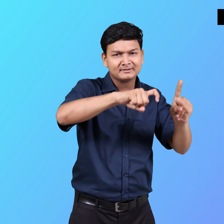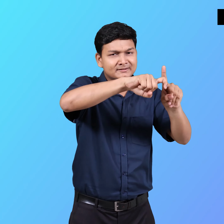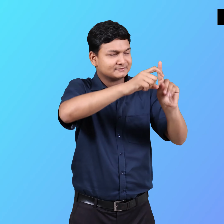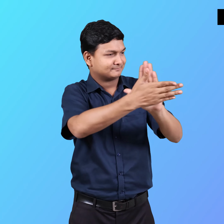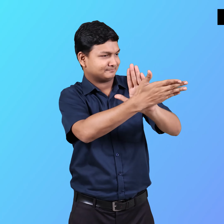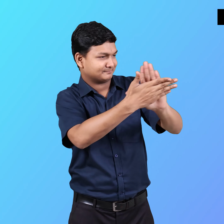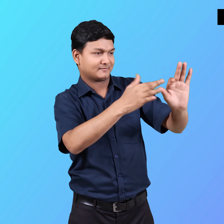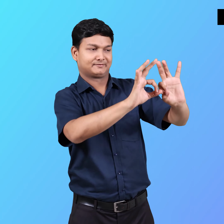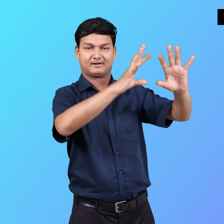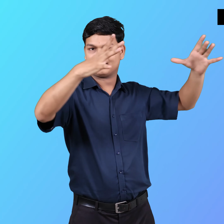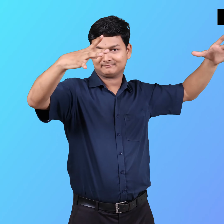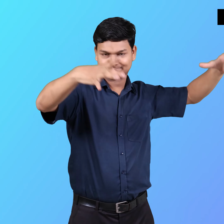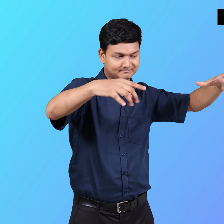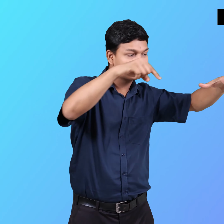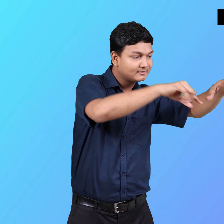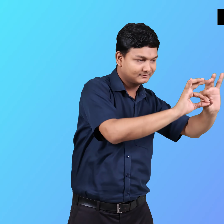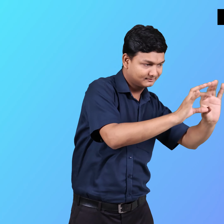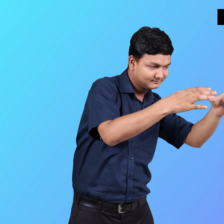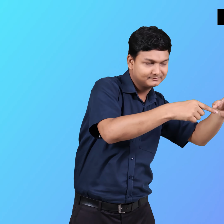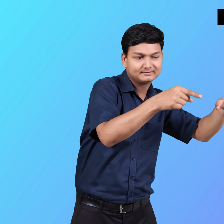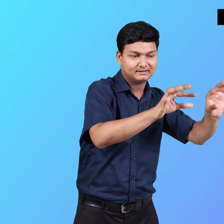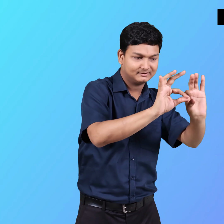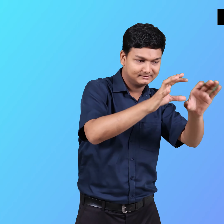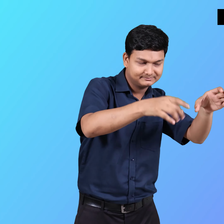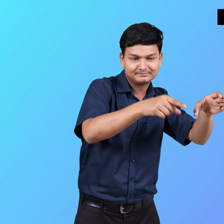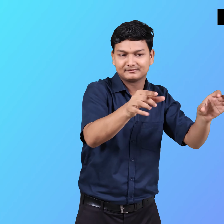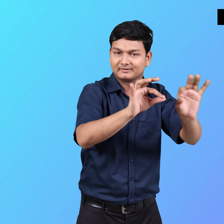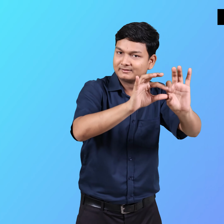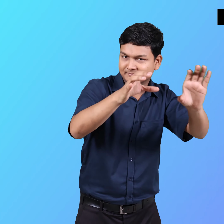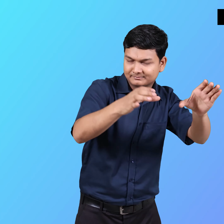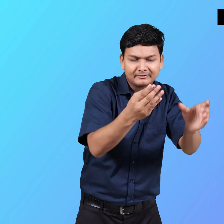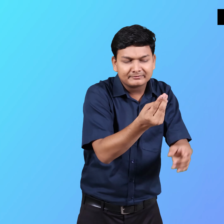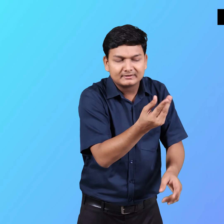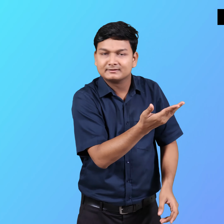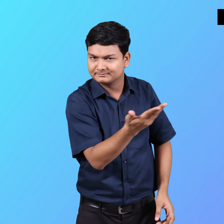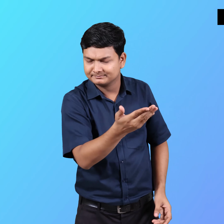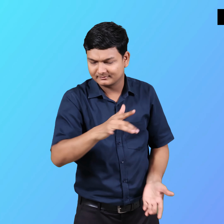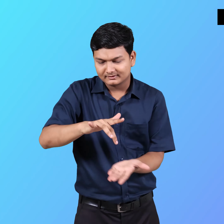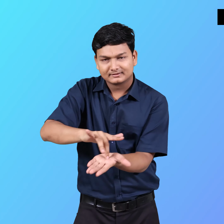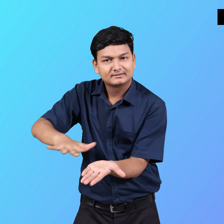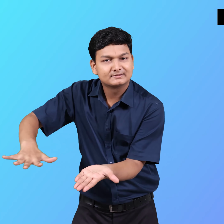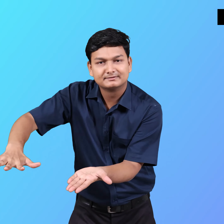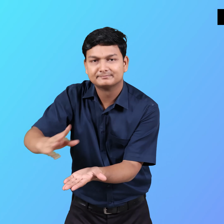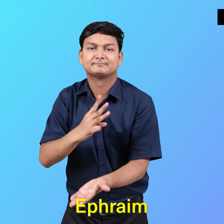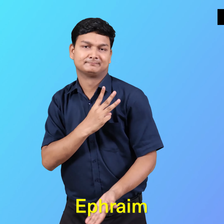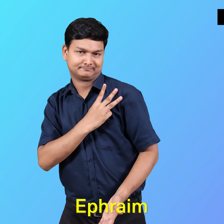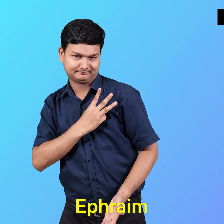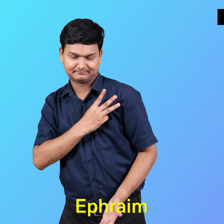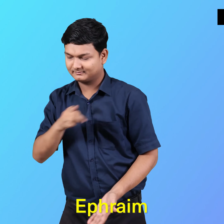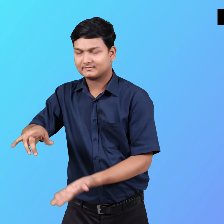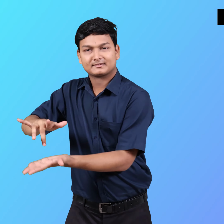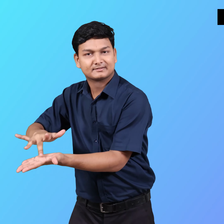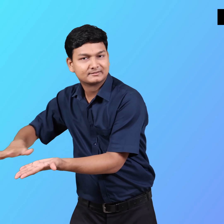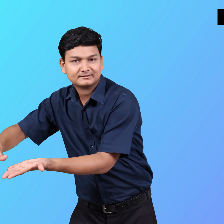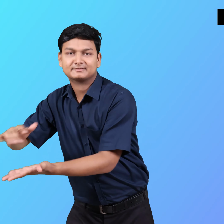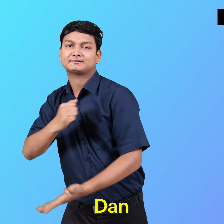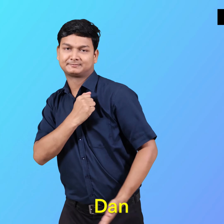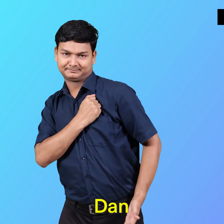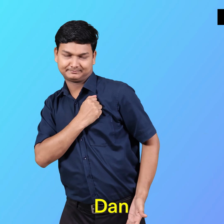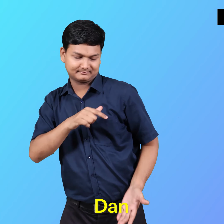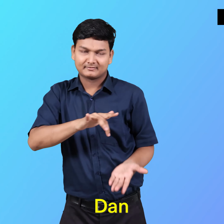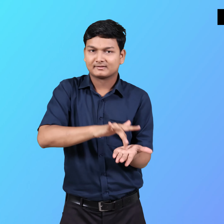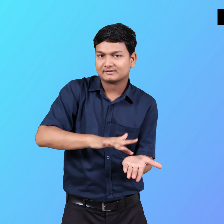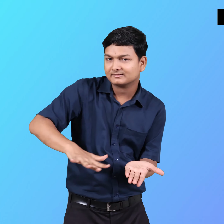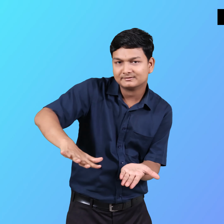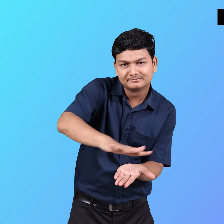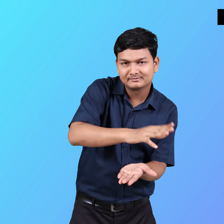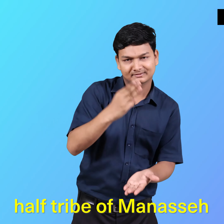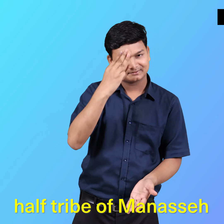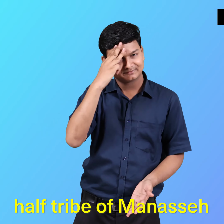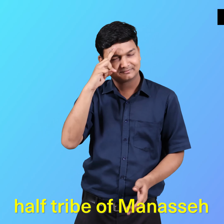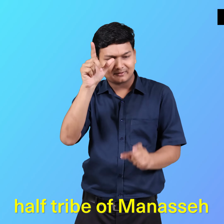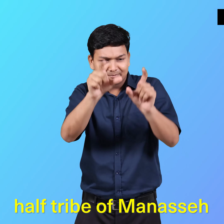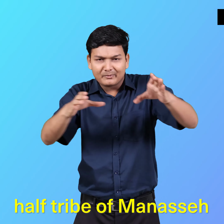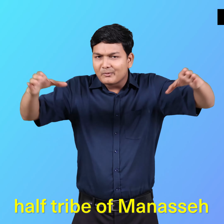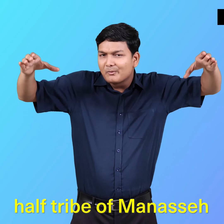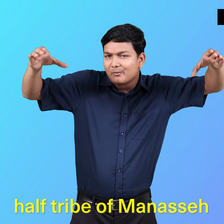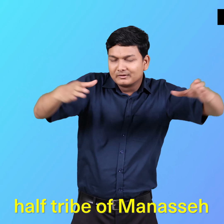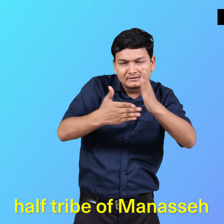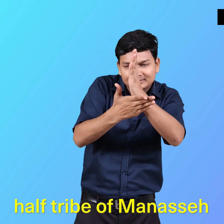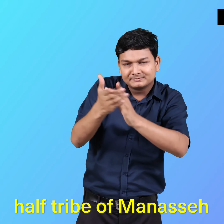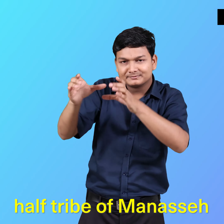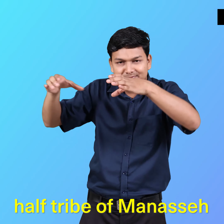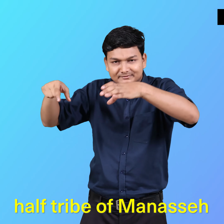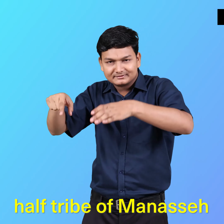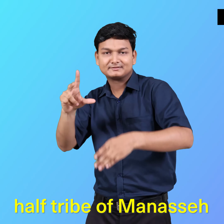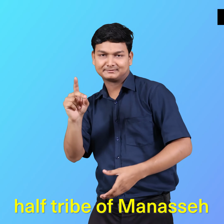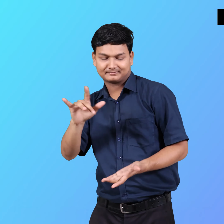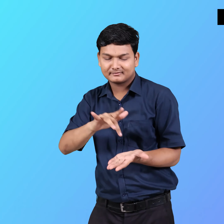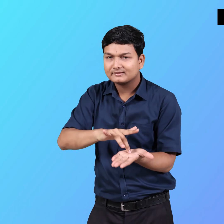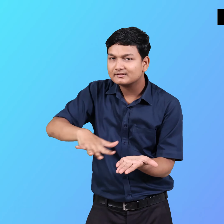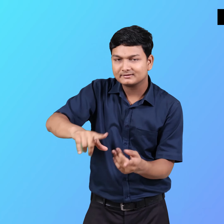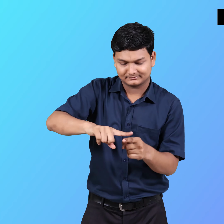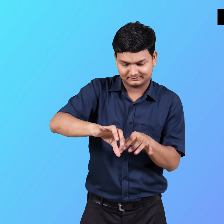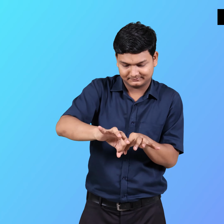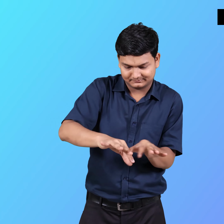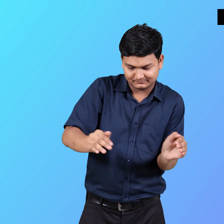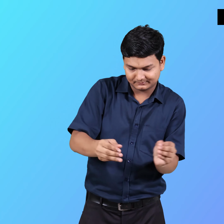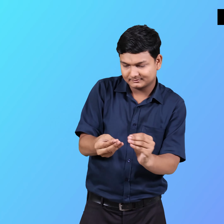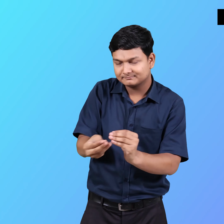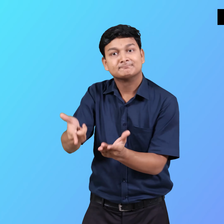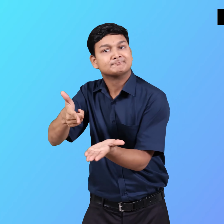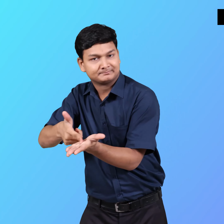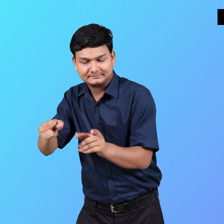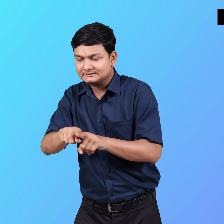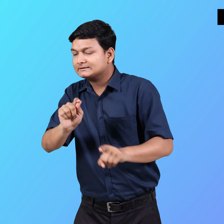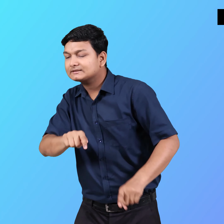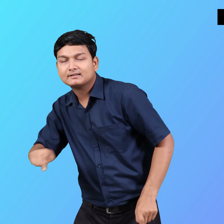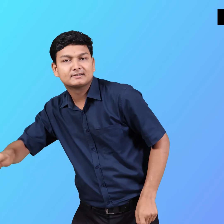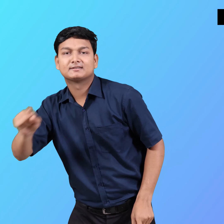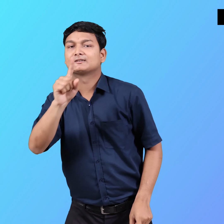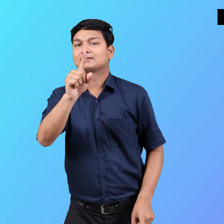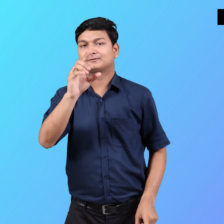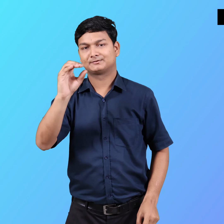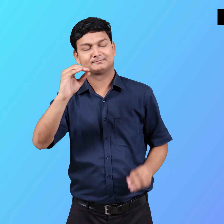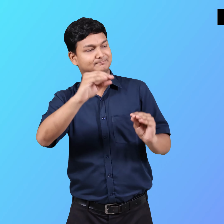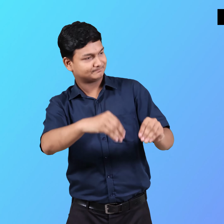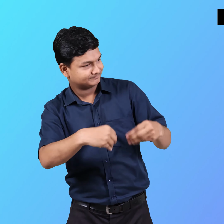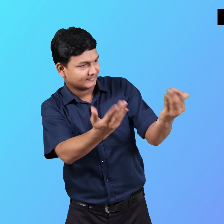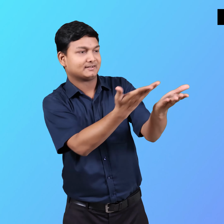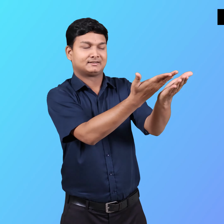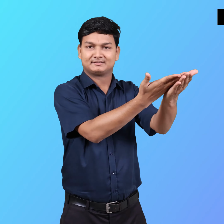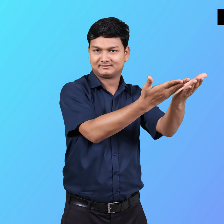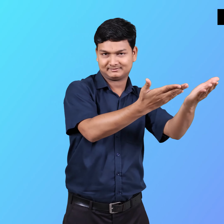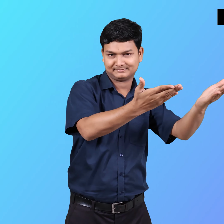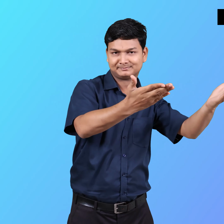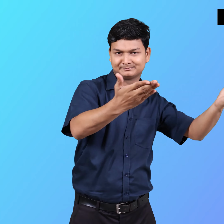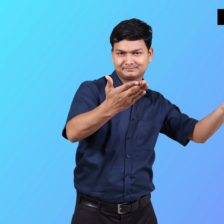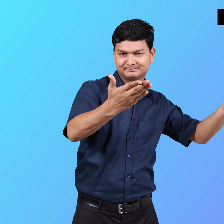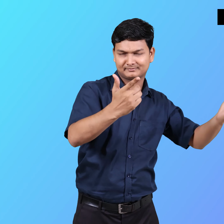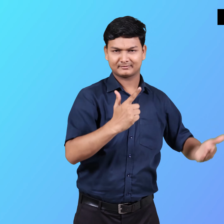The other Kohath families were given ten towns in the areas that belonged to Ephraim, Dan and the half tribe of Manasseh.